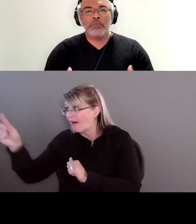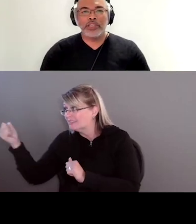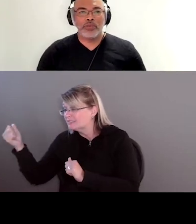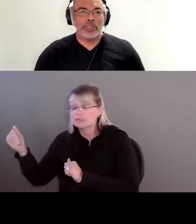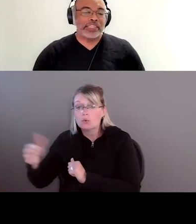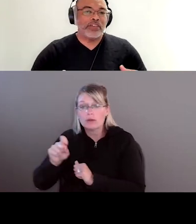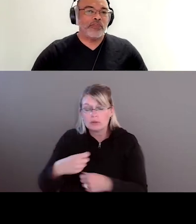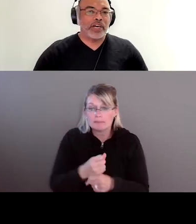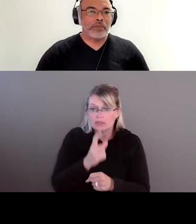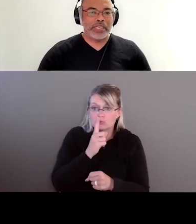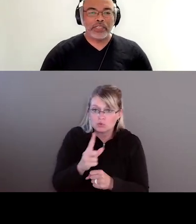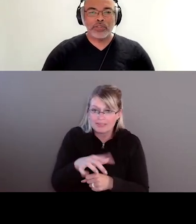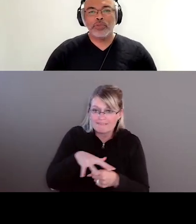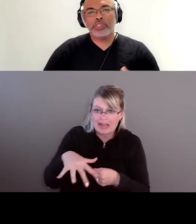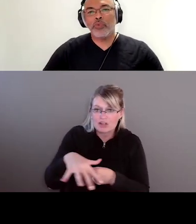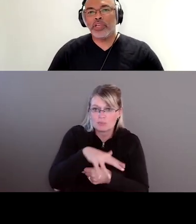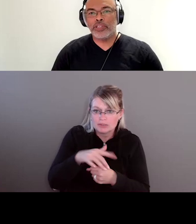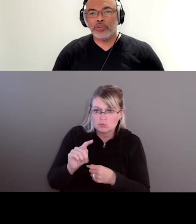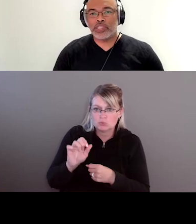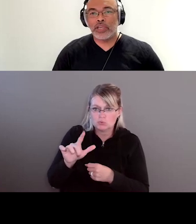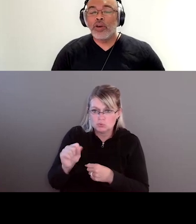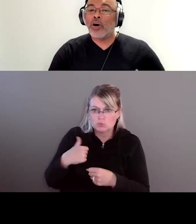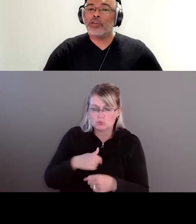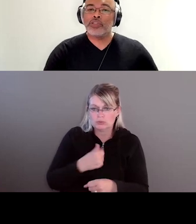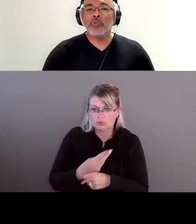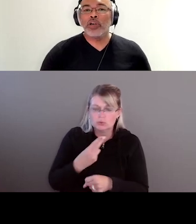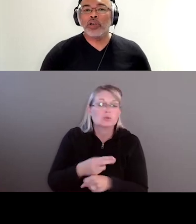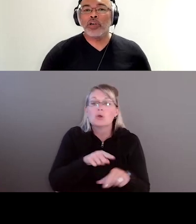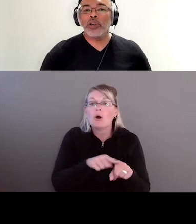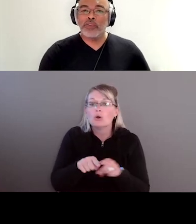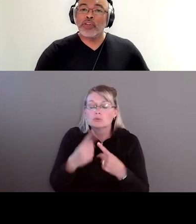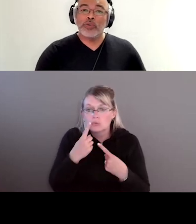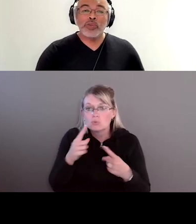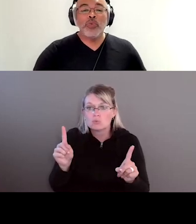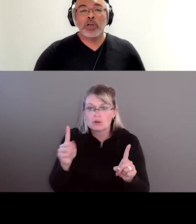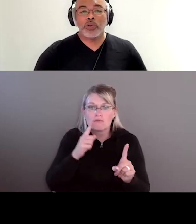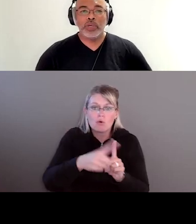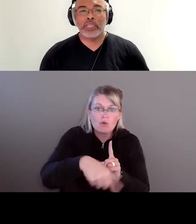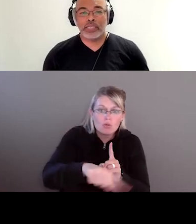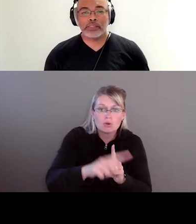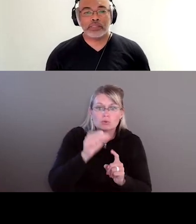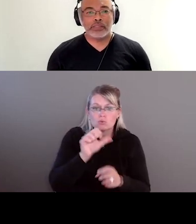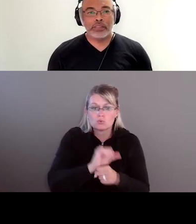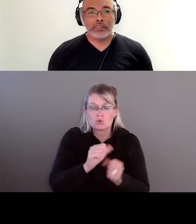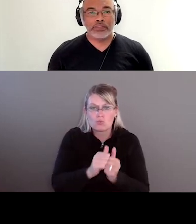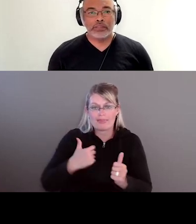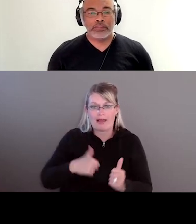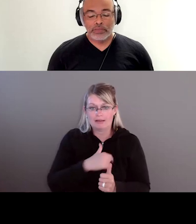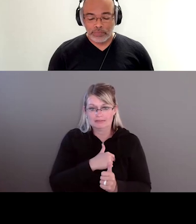make sure the environment and tools we are using also work for those who work with us.